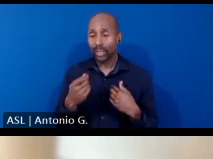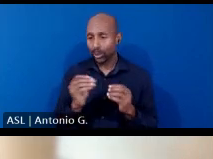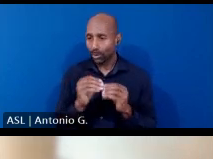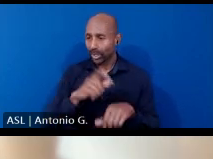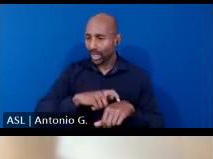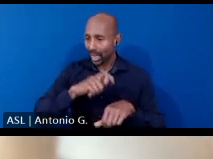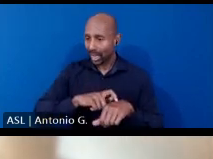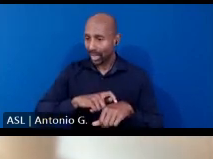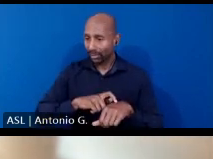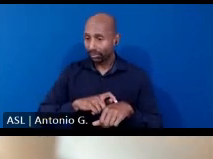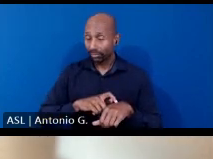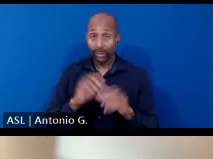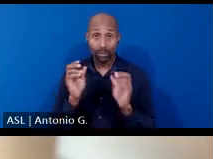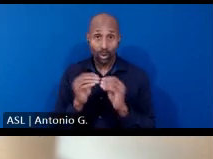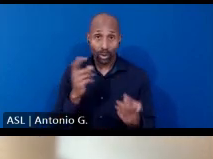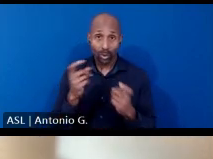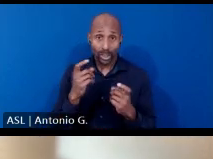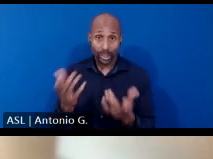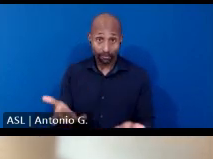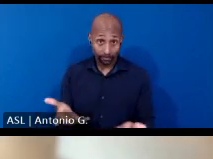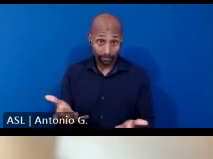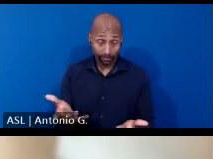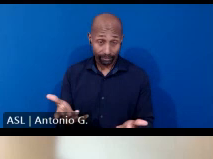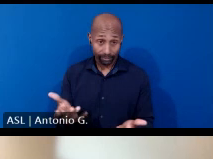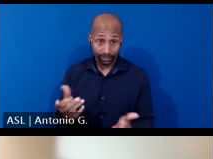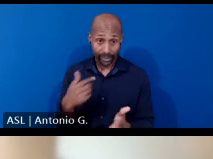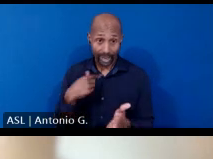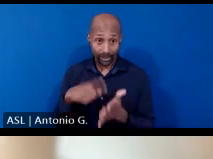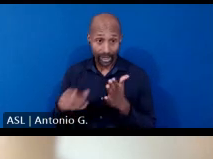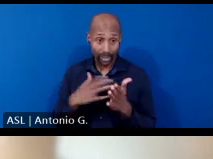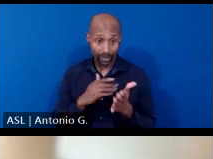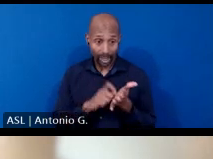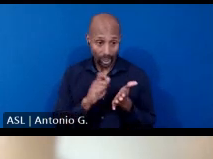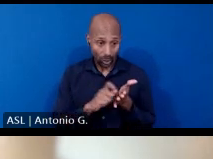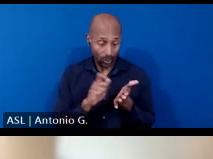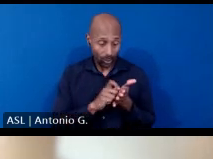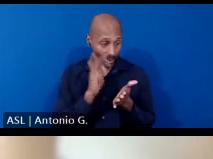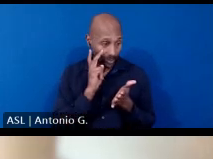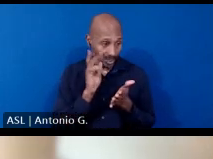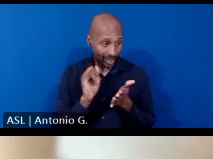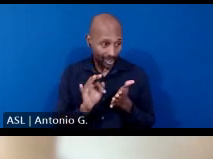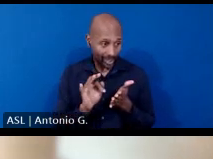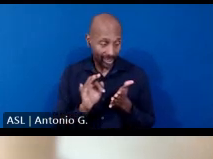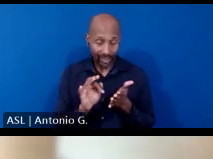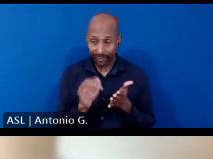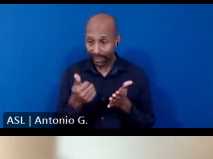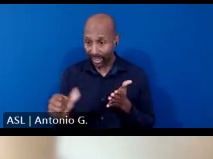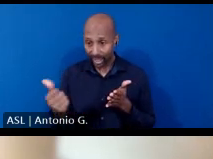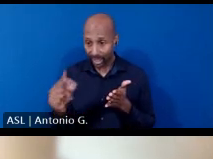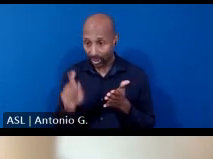questions for the Q&A. I'm looking in my notes to see if there are any other questions coming in.